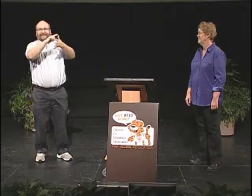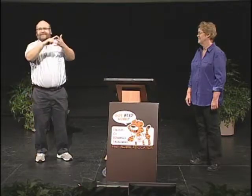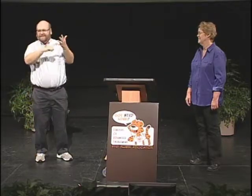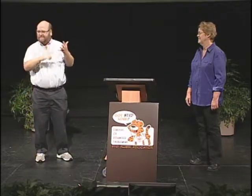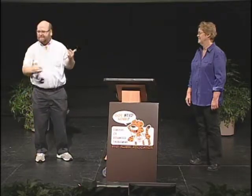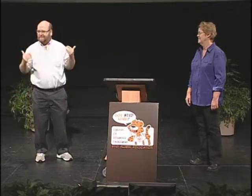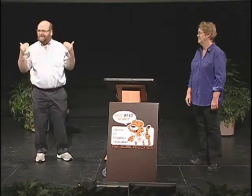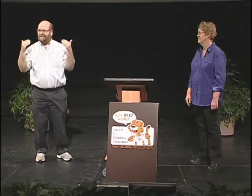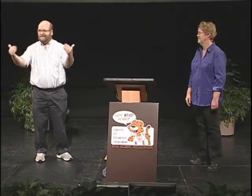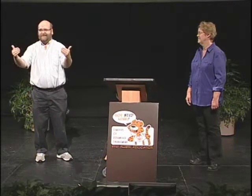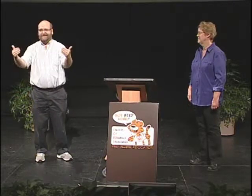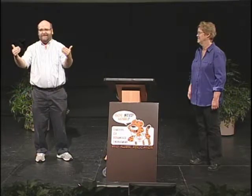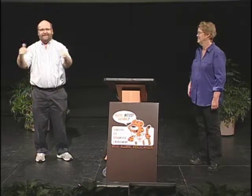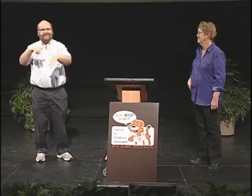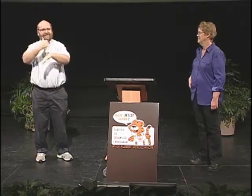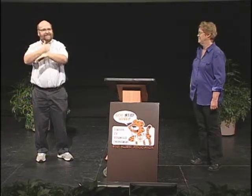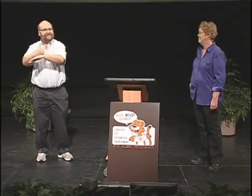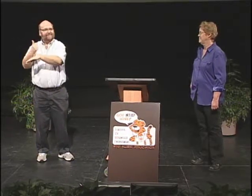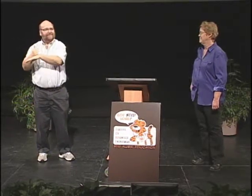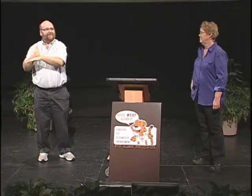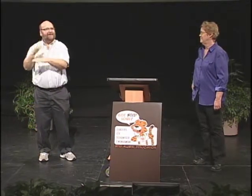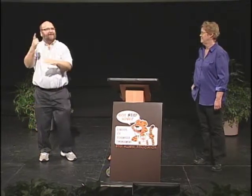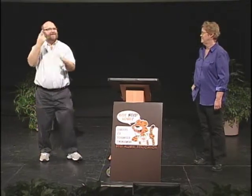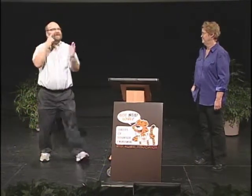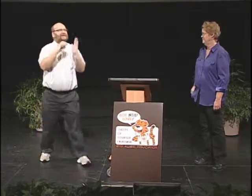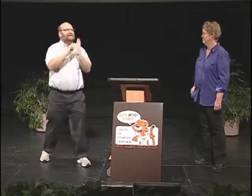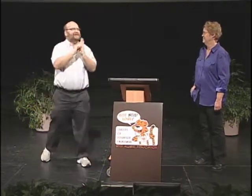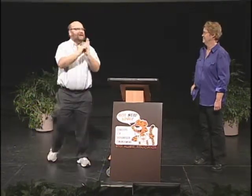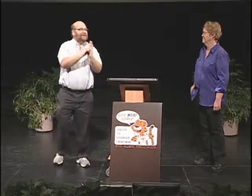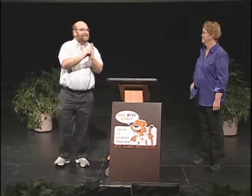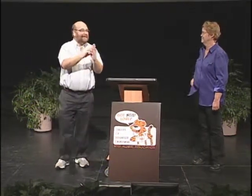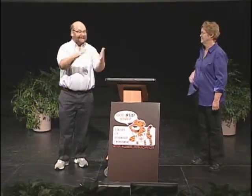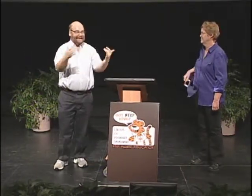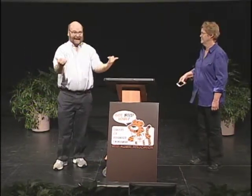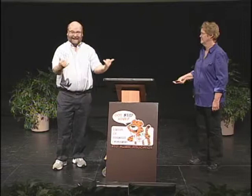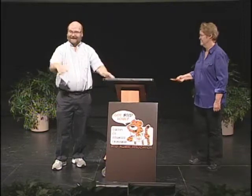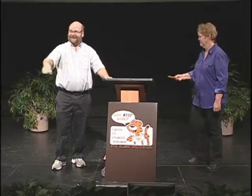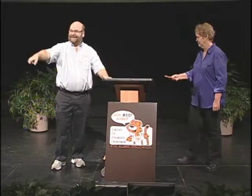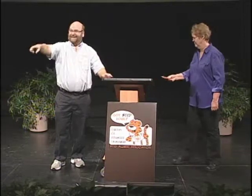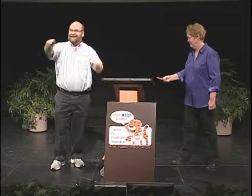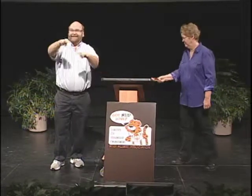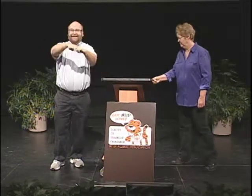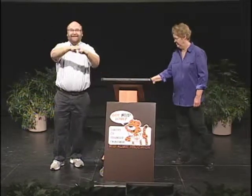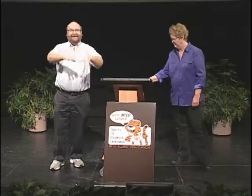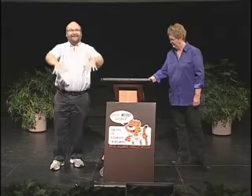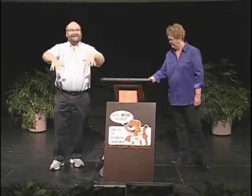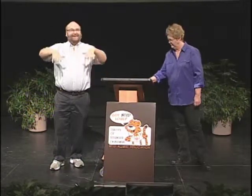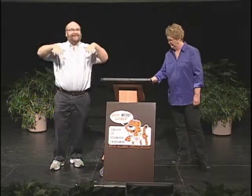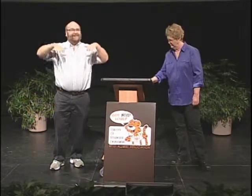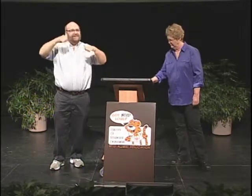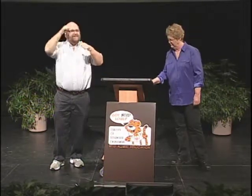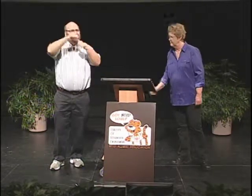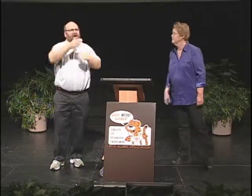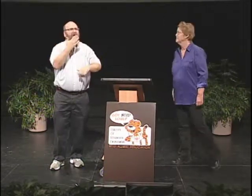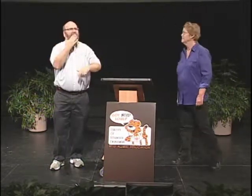So we asked about the different pieces of information that we would like to select, and Gerry gave us the green light to go ahead.